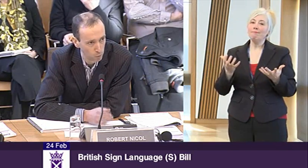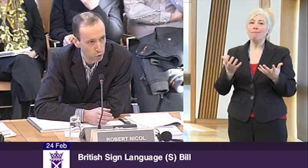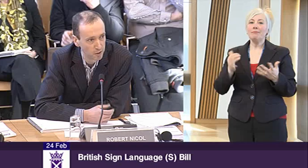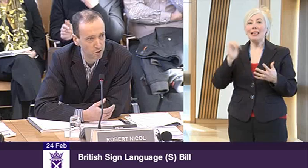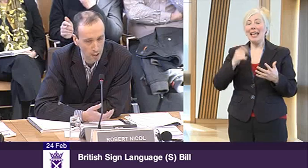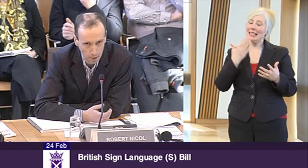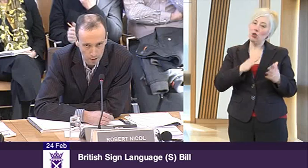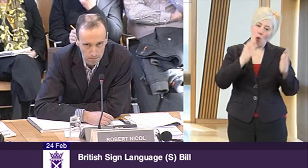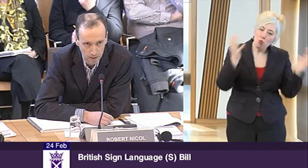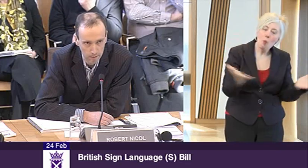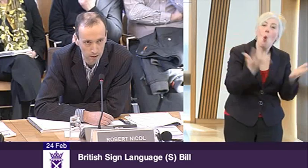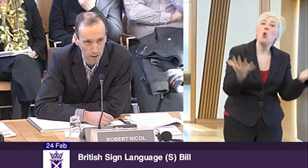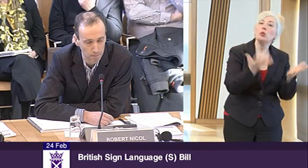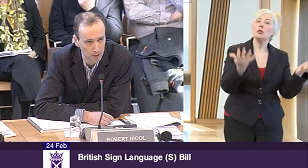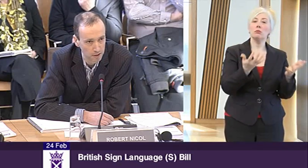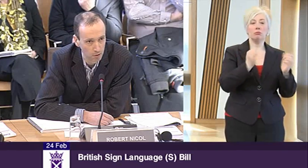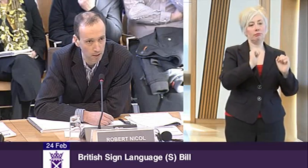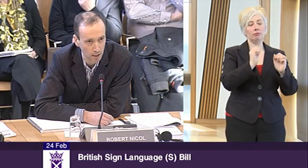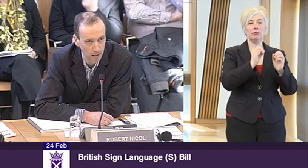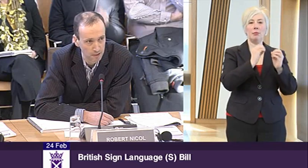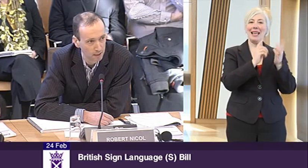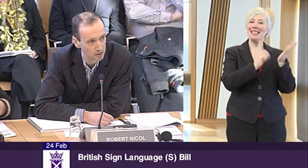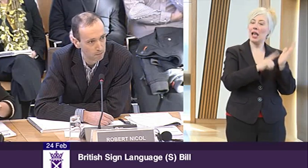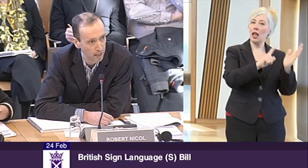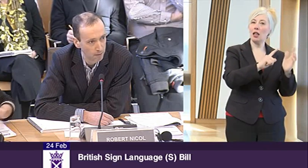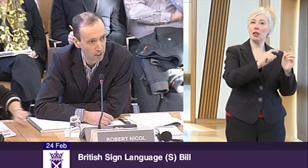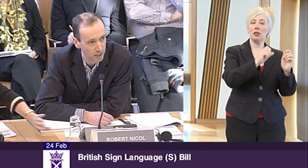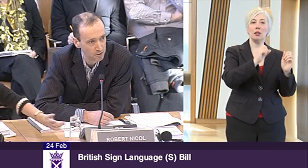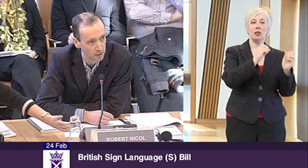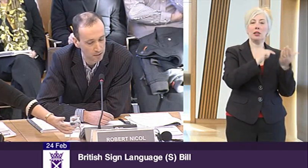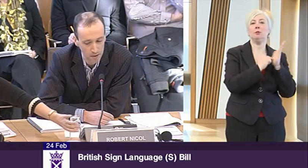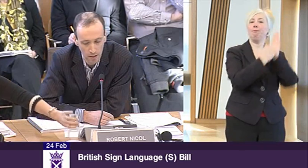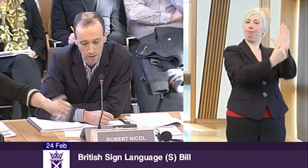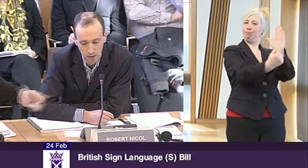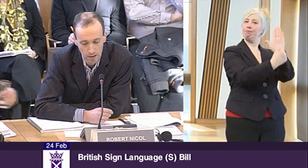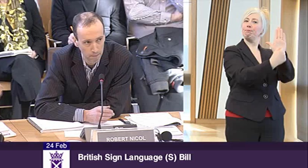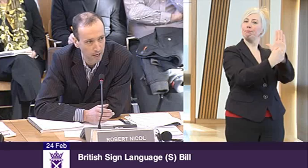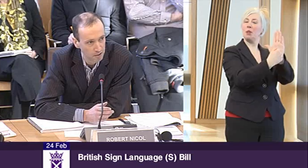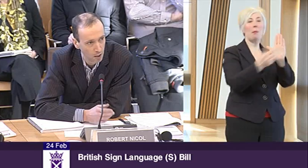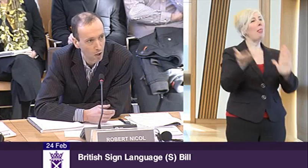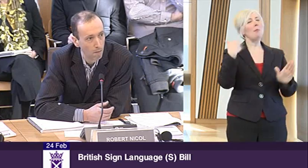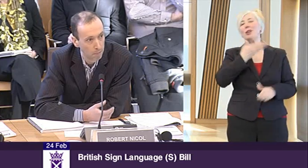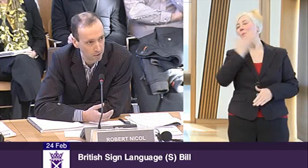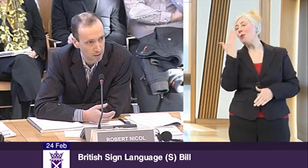need for promotion and for giving BSL a status that it has not previously had, but that will